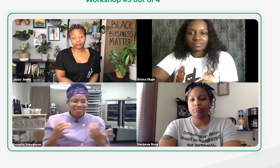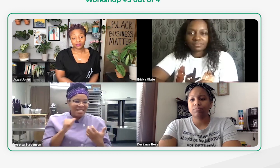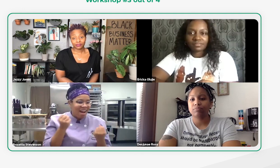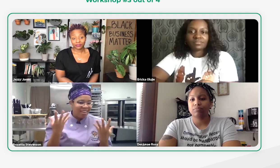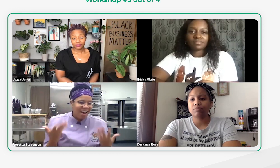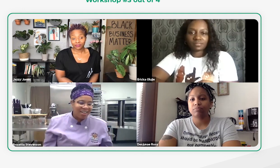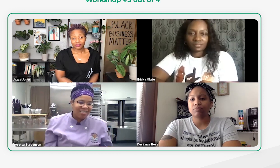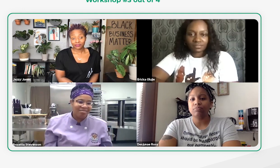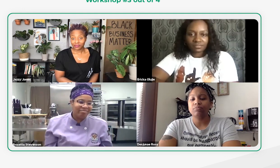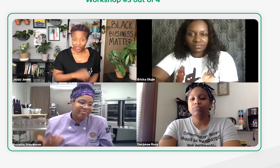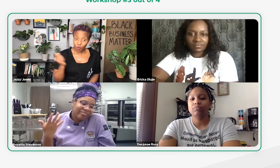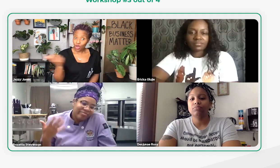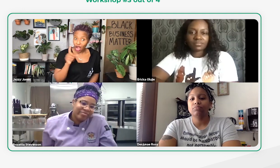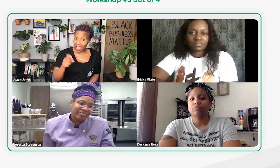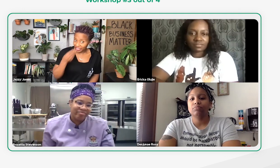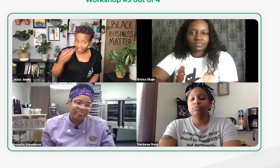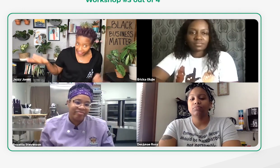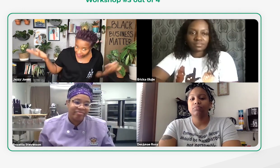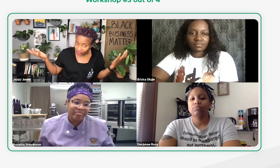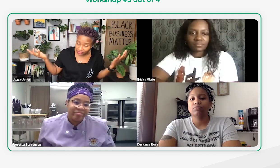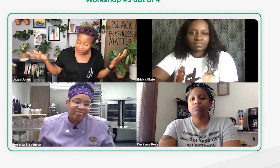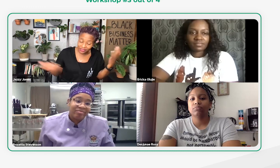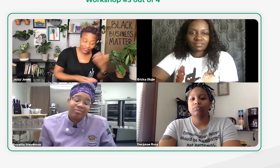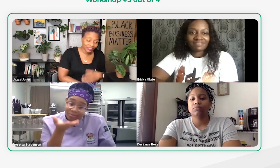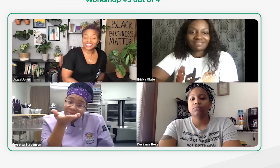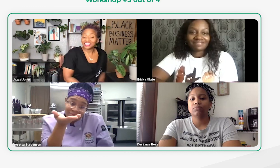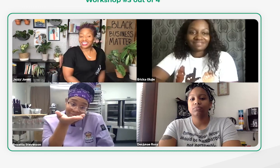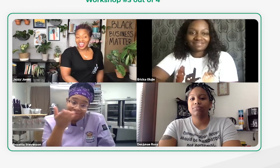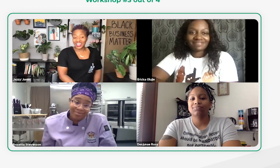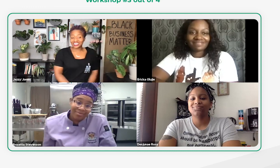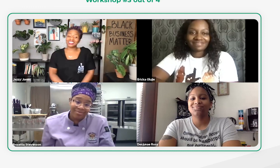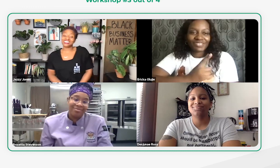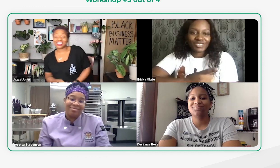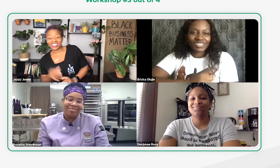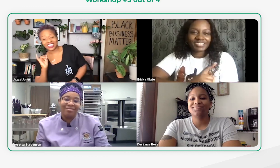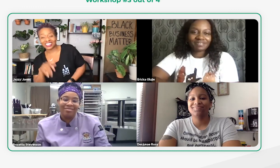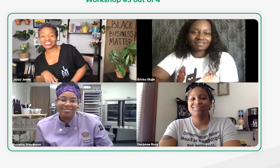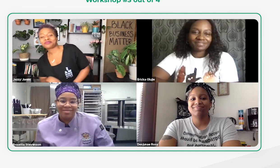specifically chefs and bakers be to ditto. We all have to eat. There you go.